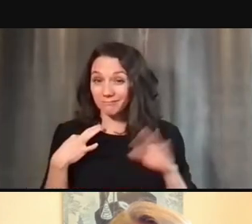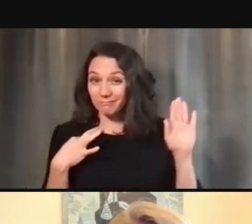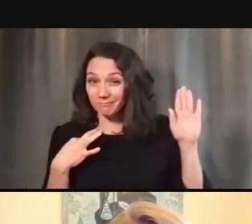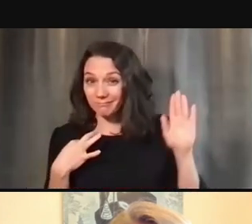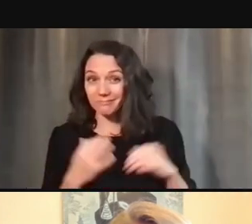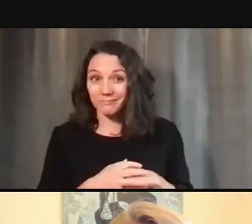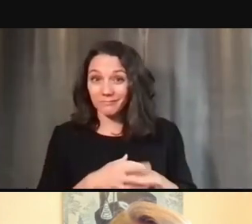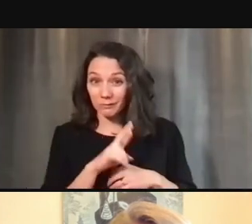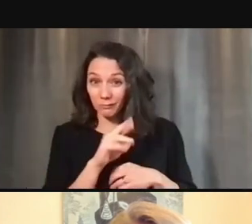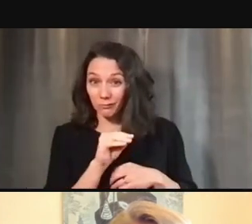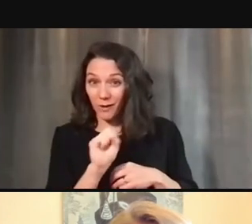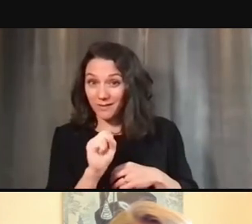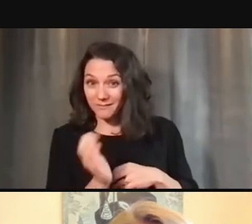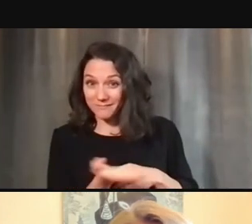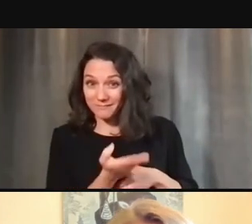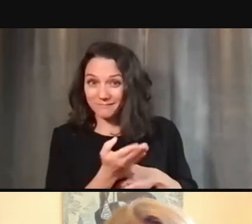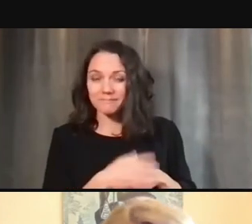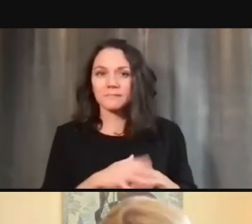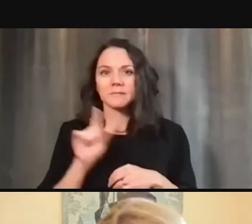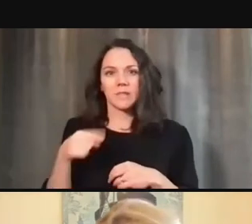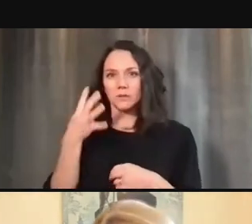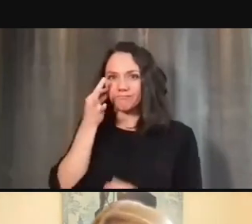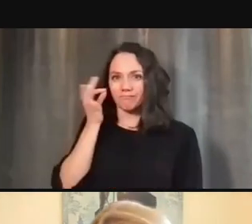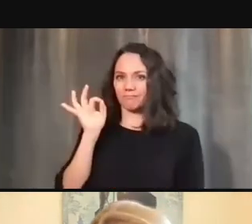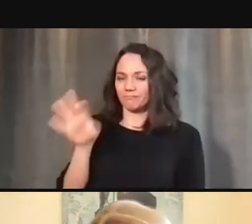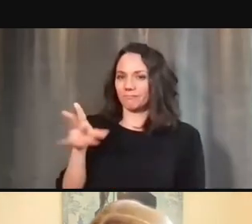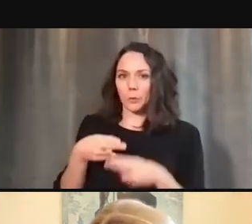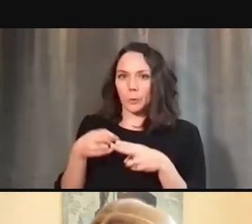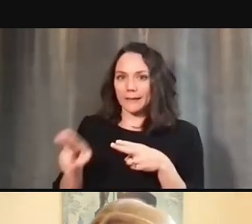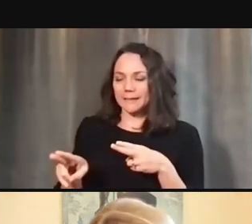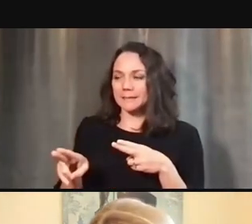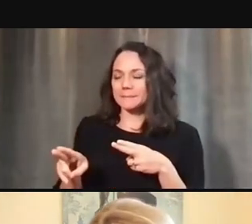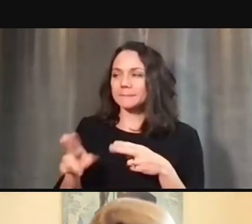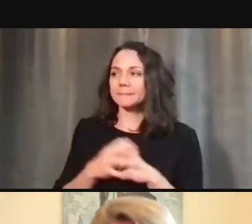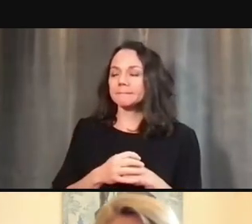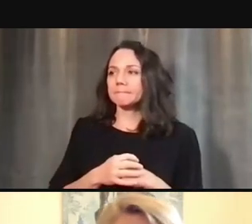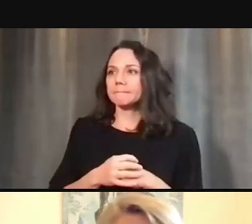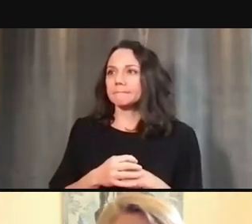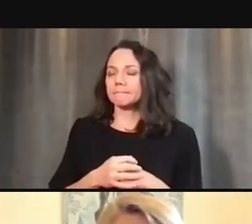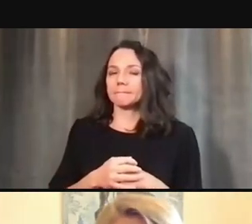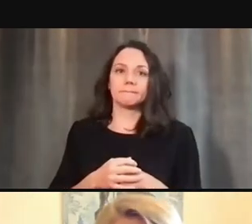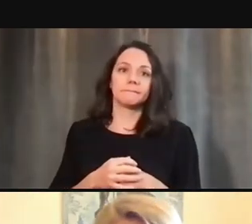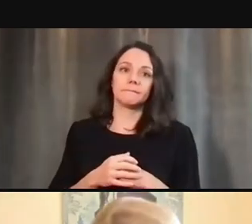Ross, I just want to say quickly that an avalanche of this kind of outcomes